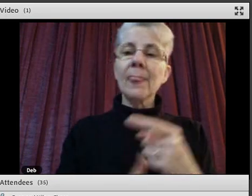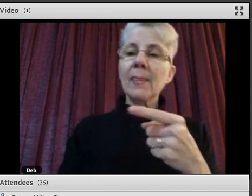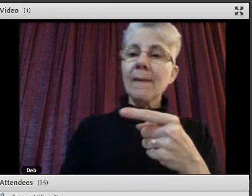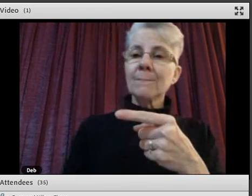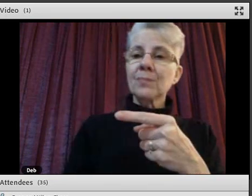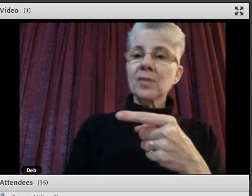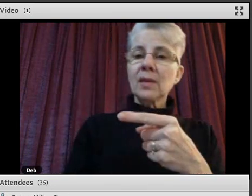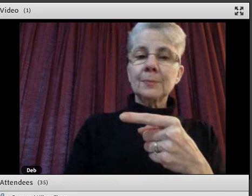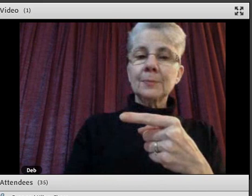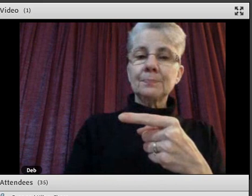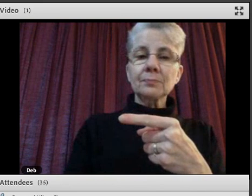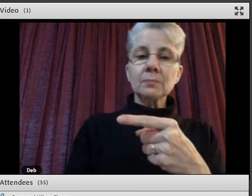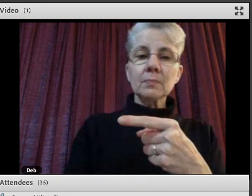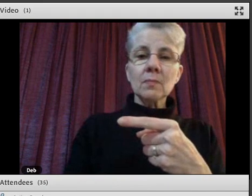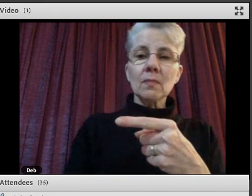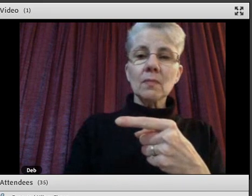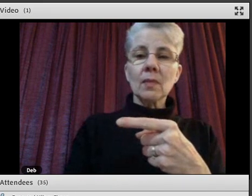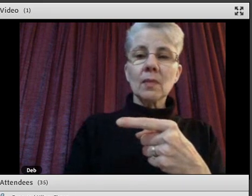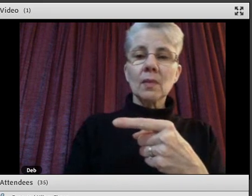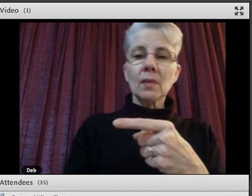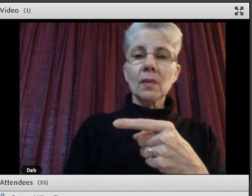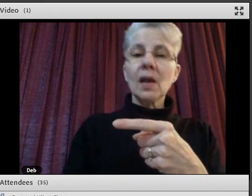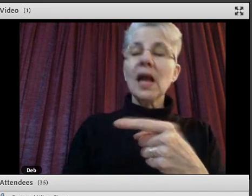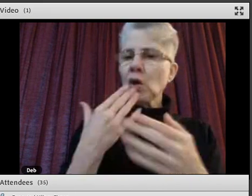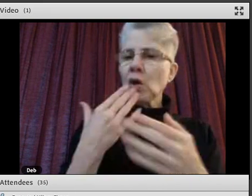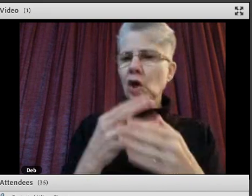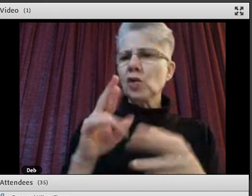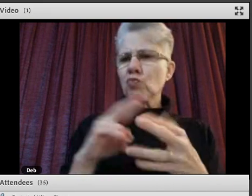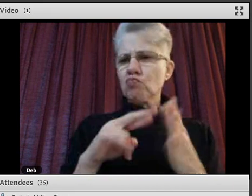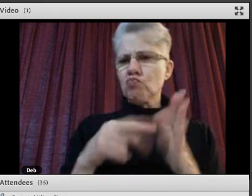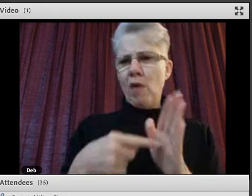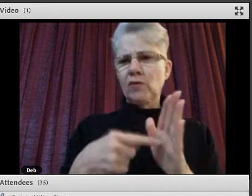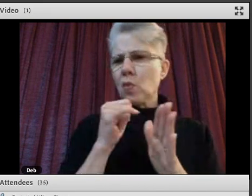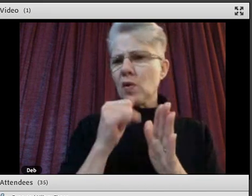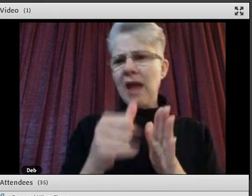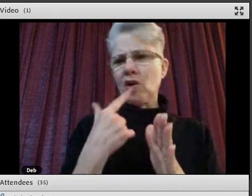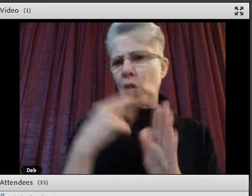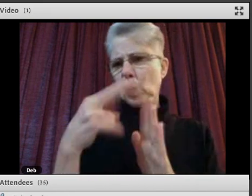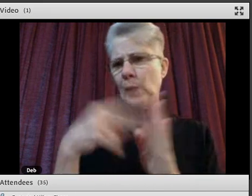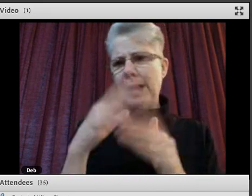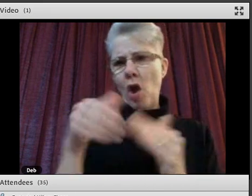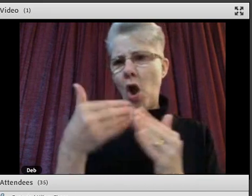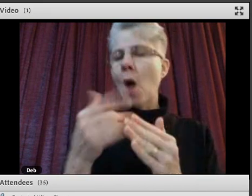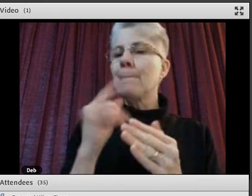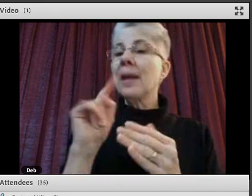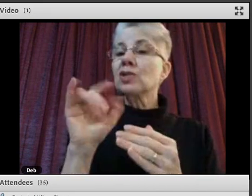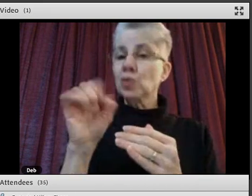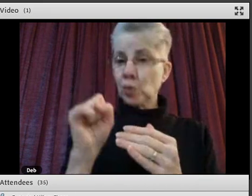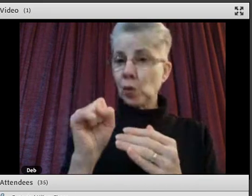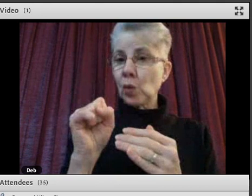So, this is a good reference. We're not going to read through the whole thing, but these are tools you want to have on-hand. A couple of these tools, like the rotary cutter, box cutter,